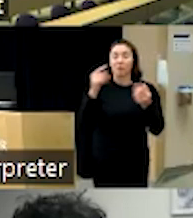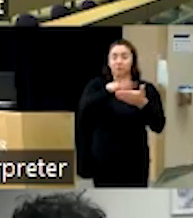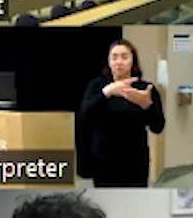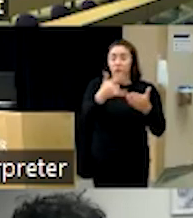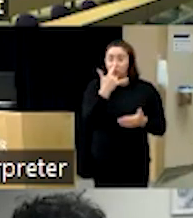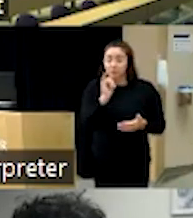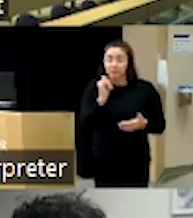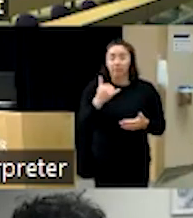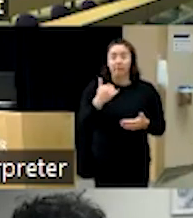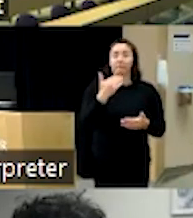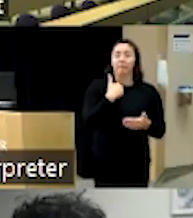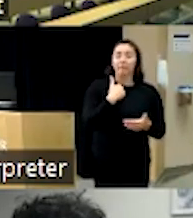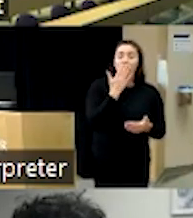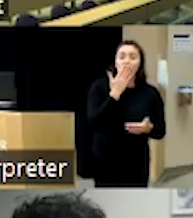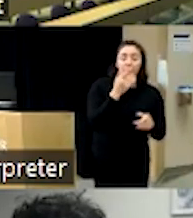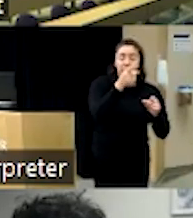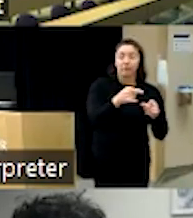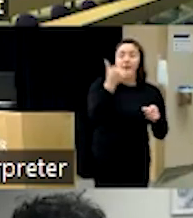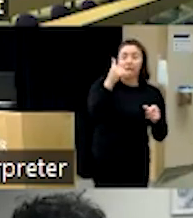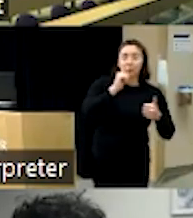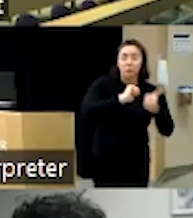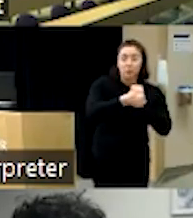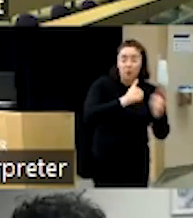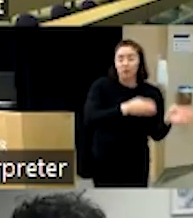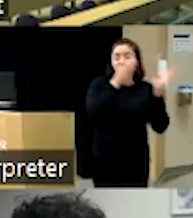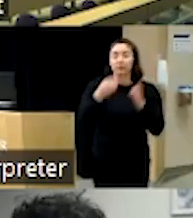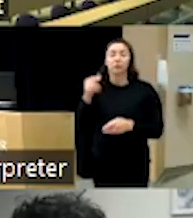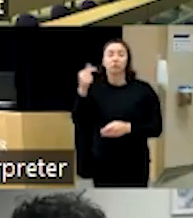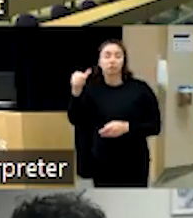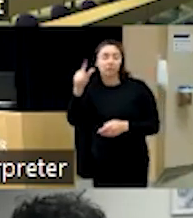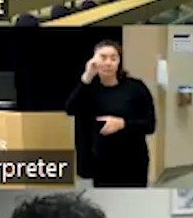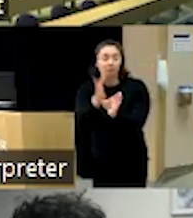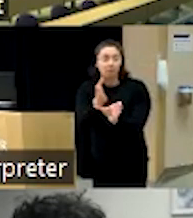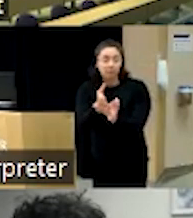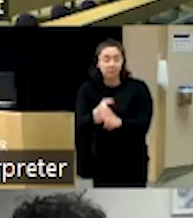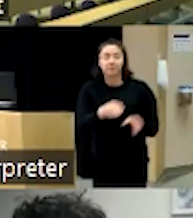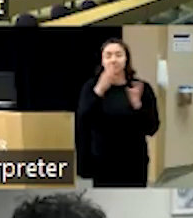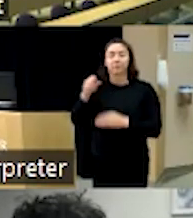coding everything in yellow is sports everything in green is psychology and blue is I think doctors